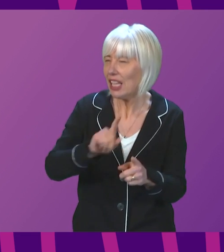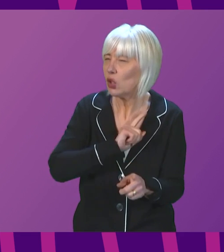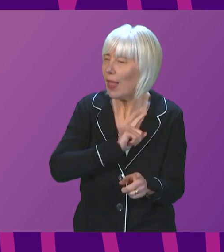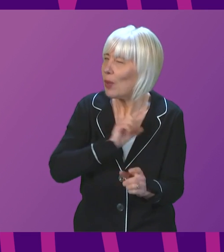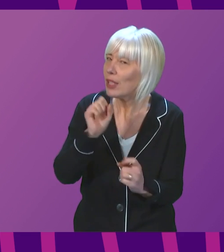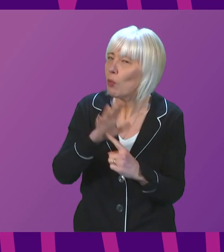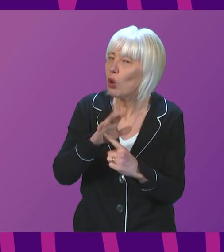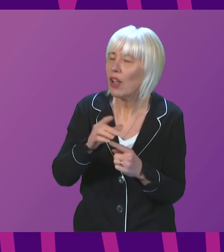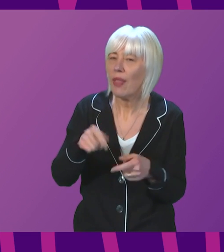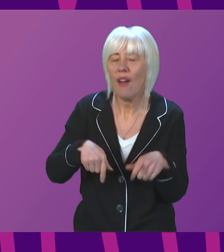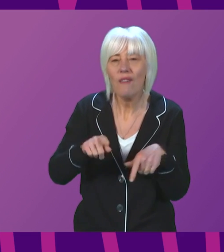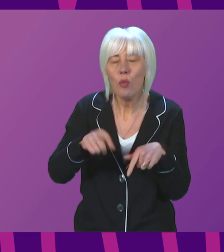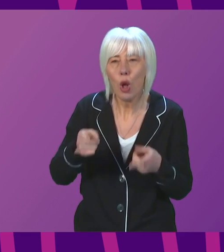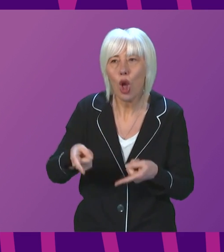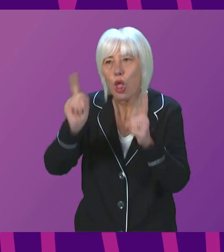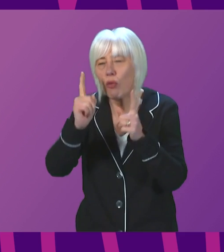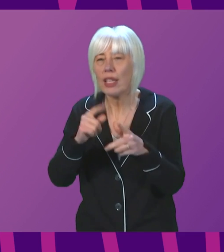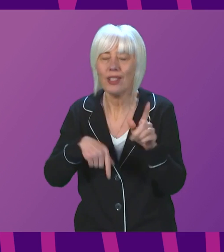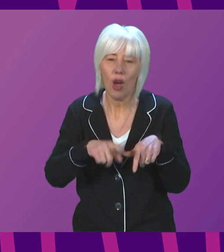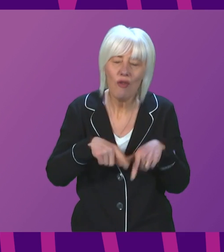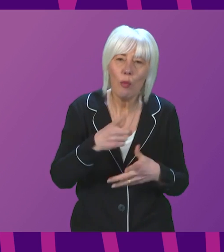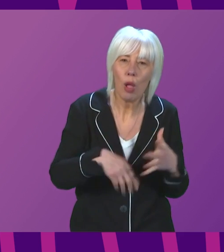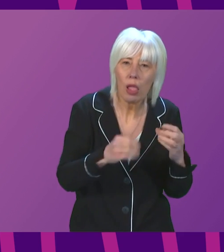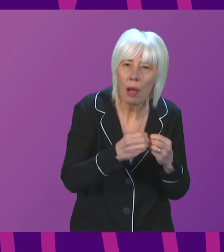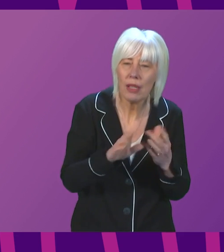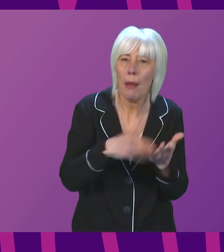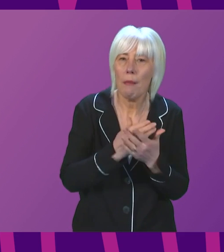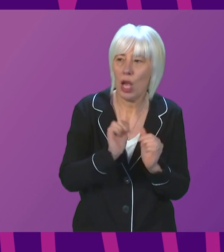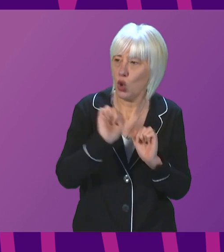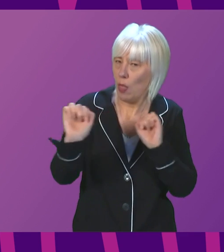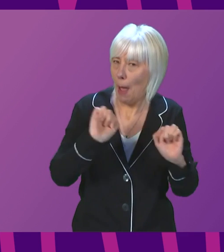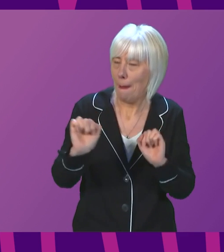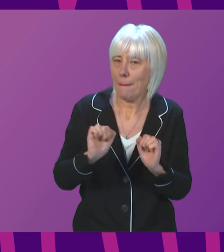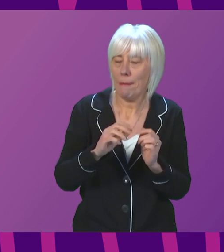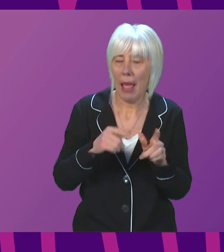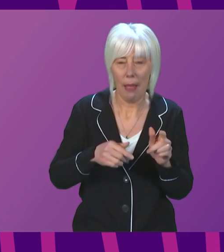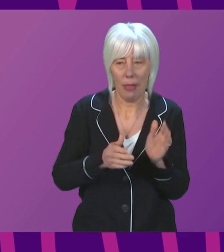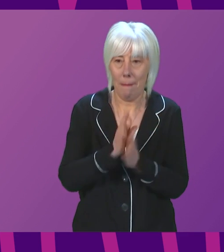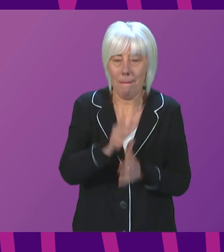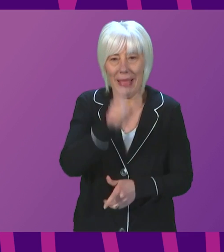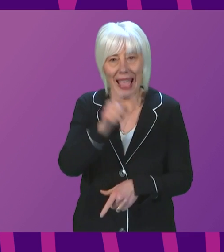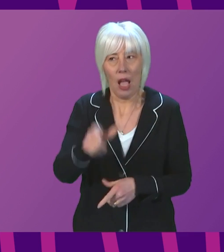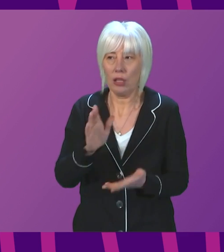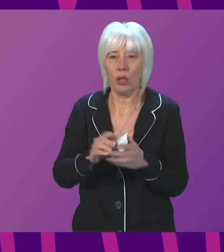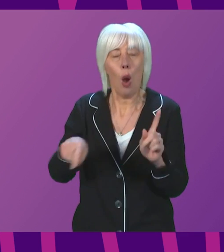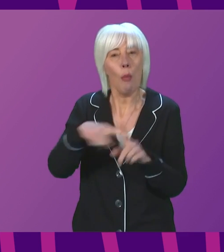football authorities and clubs ensure that they and their players are positive role models for children and adults across the country.